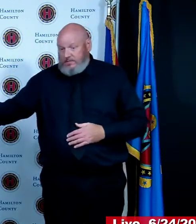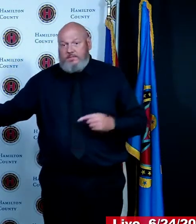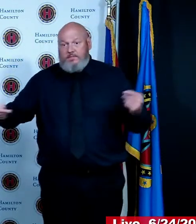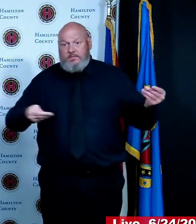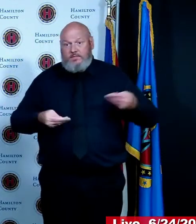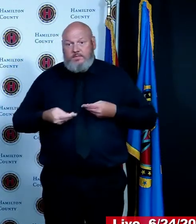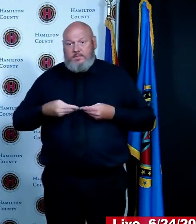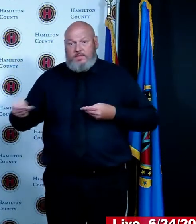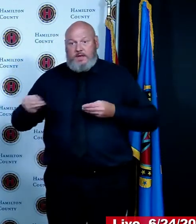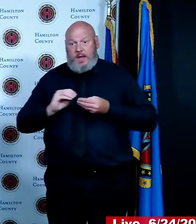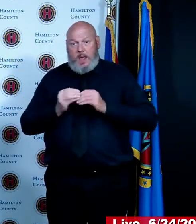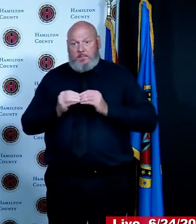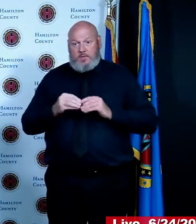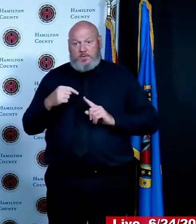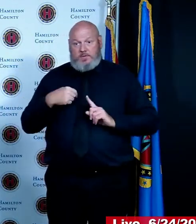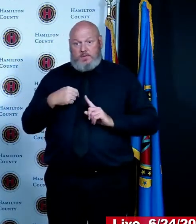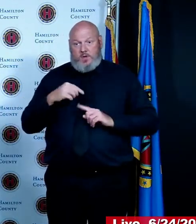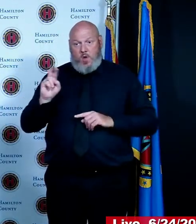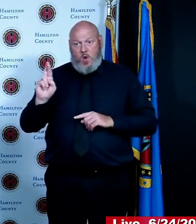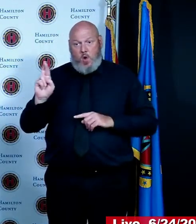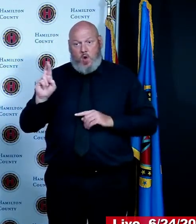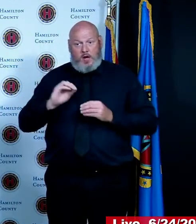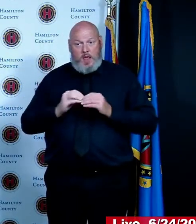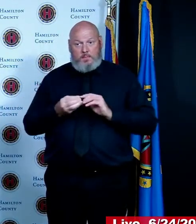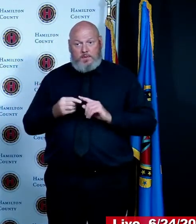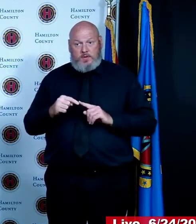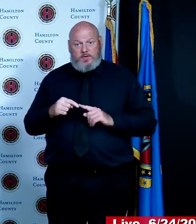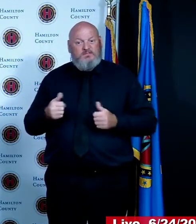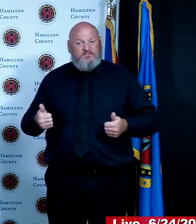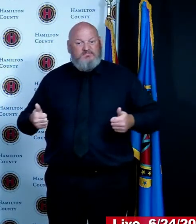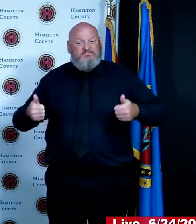people that a number of those individuals are obviously asymptomatic